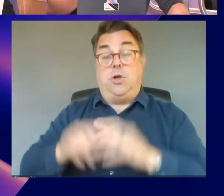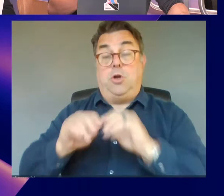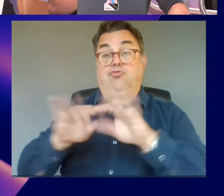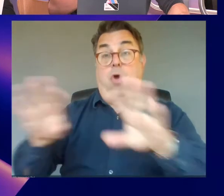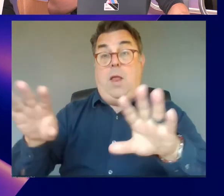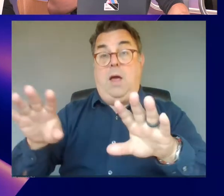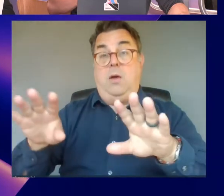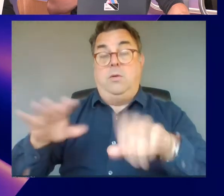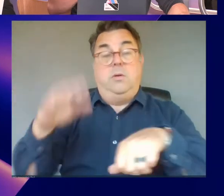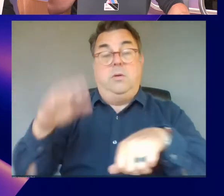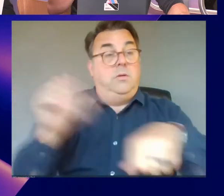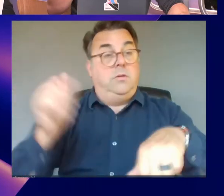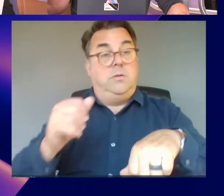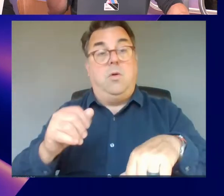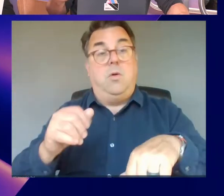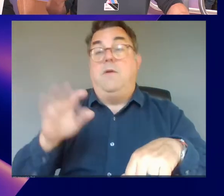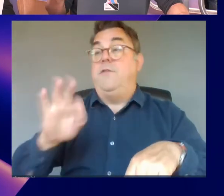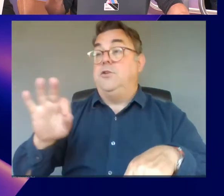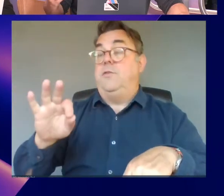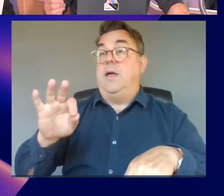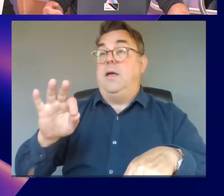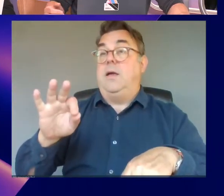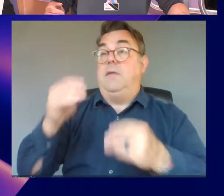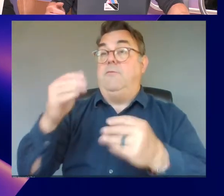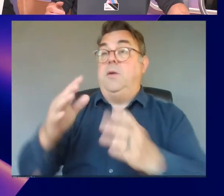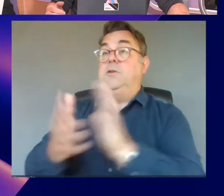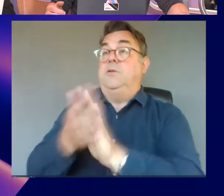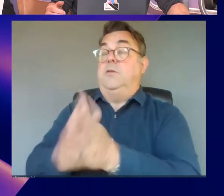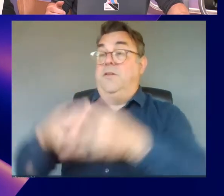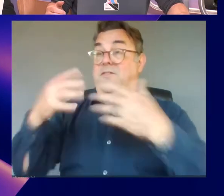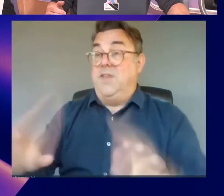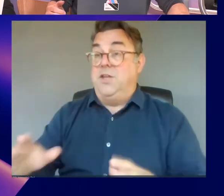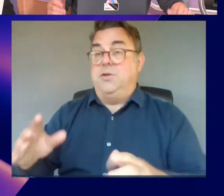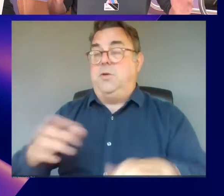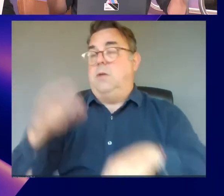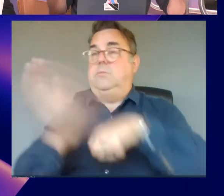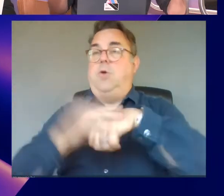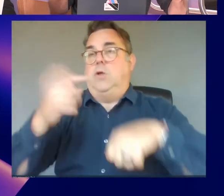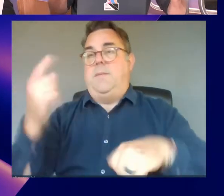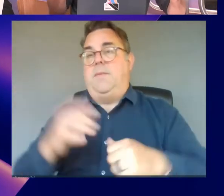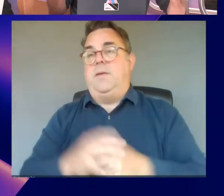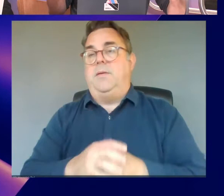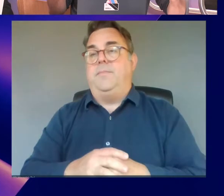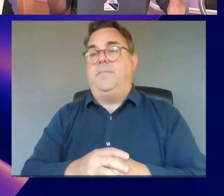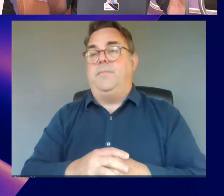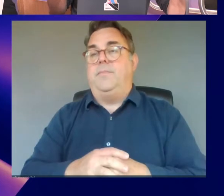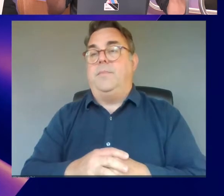or right when feature flag data is done rolling out. So, customers can build these things,